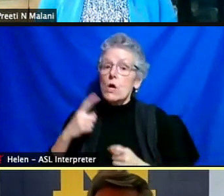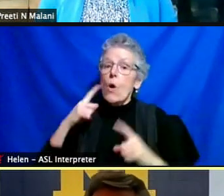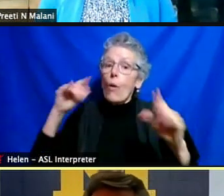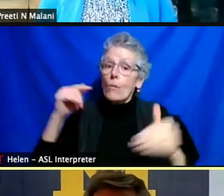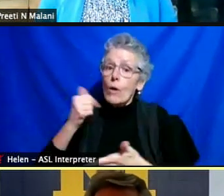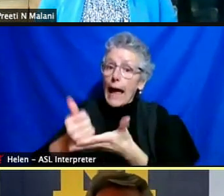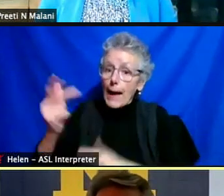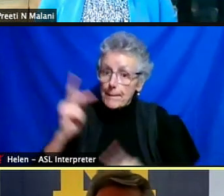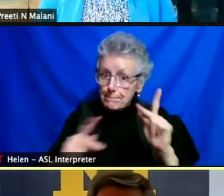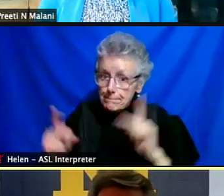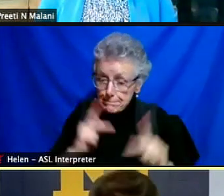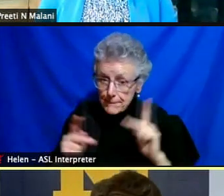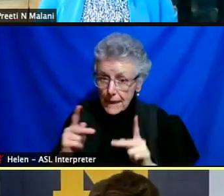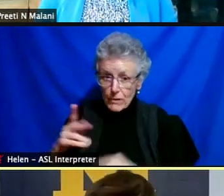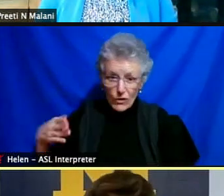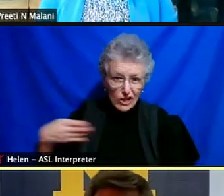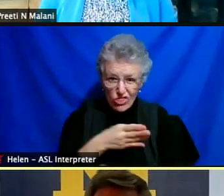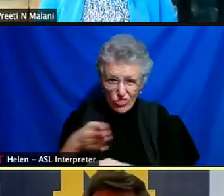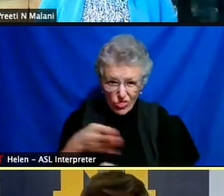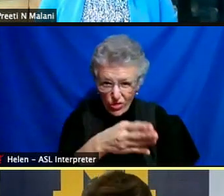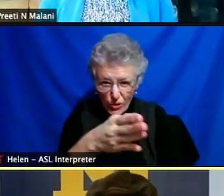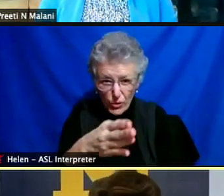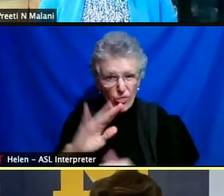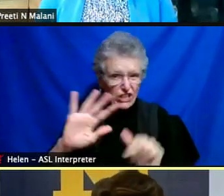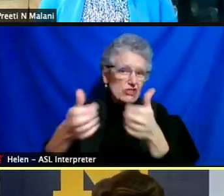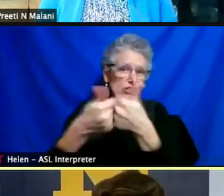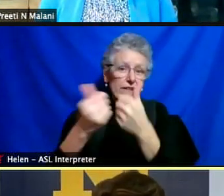the challenging aspects of COVID in higher education.